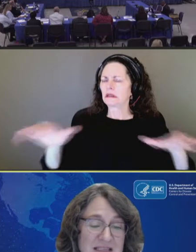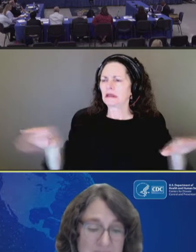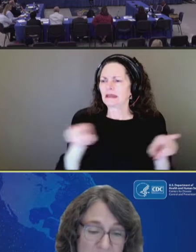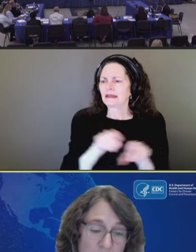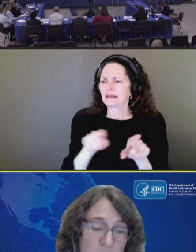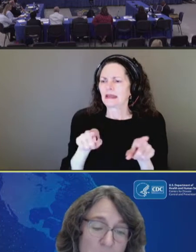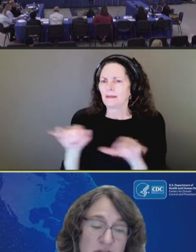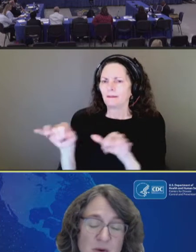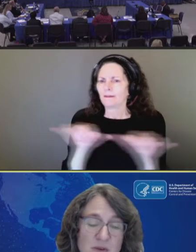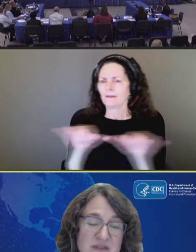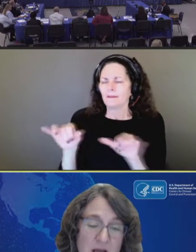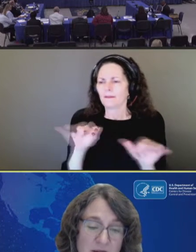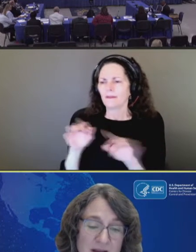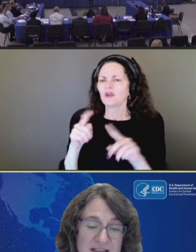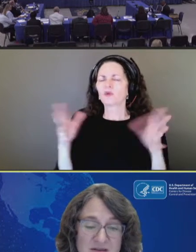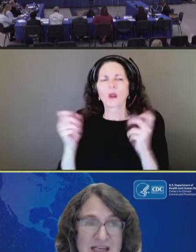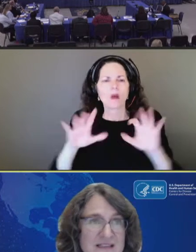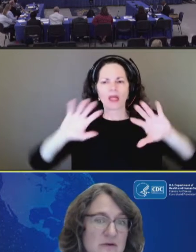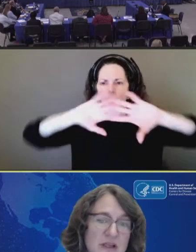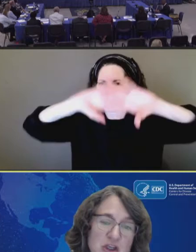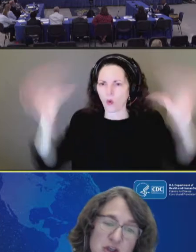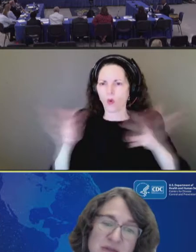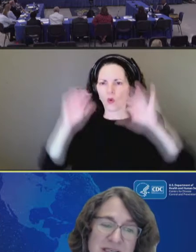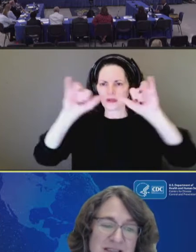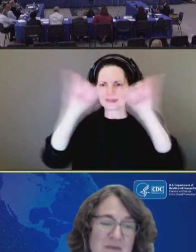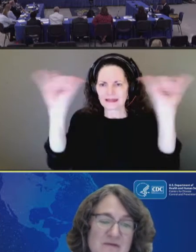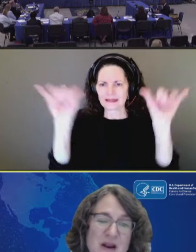a syndemic approach with those other activities and really using some of